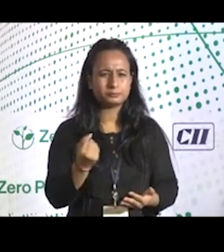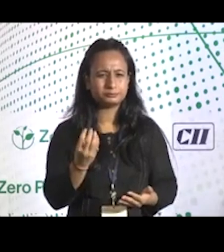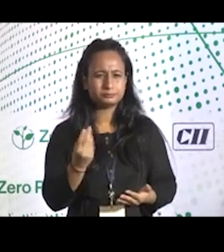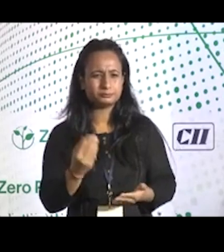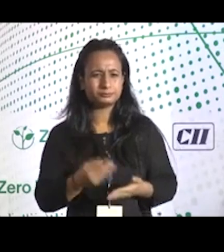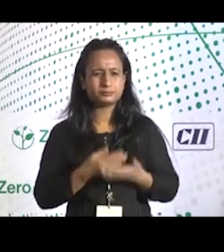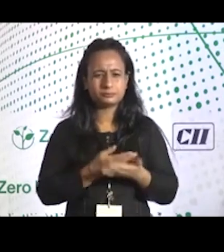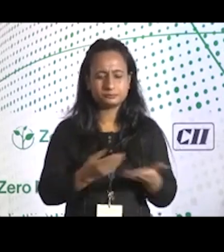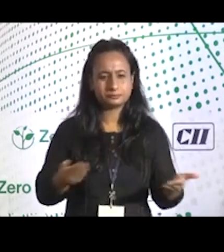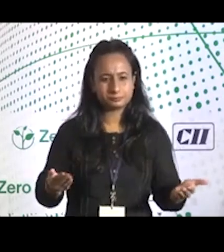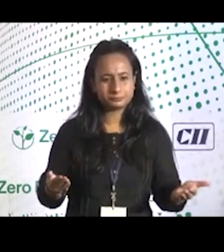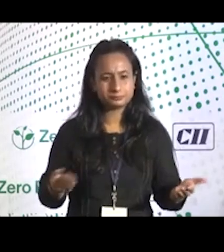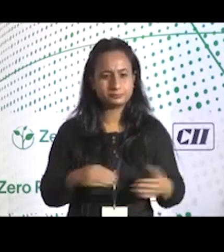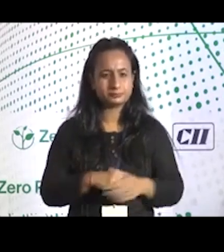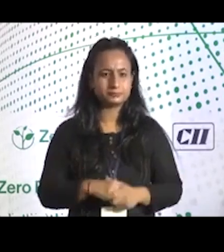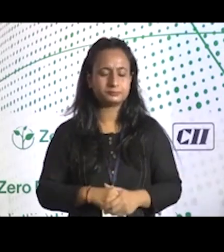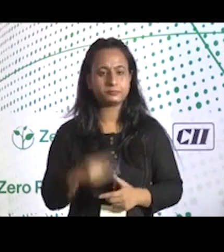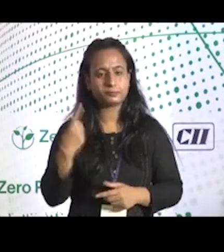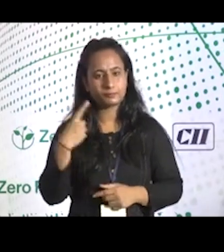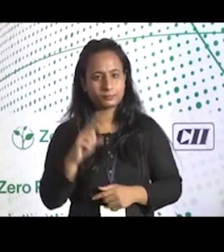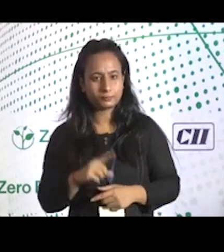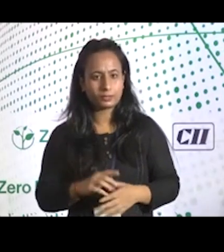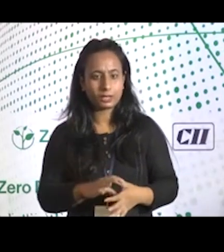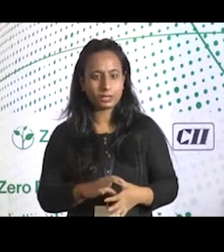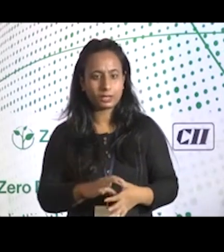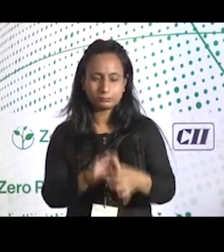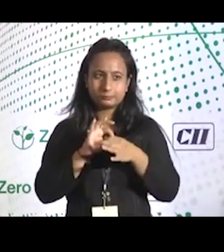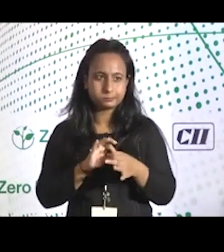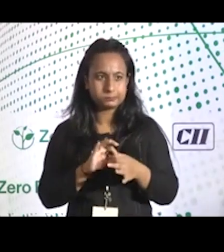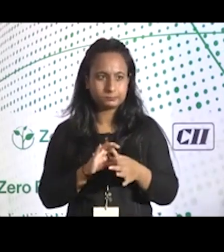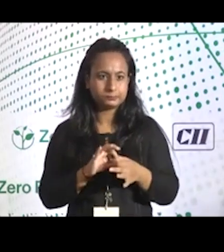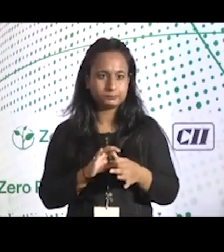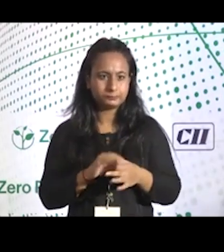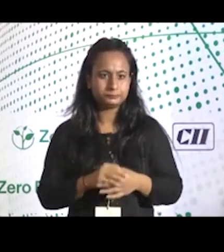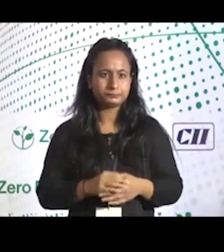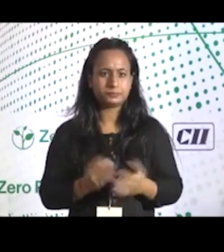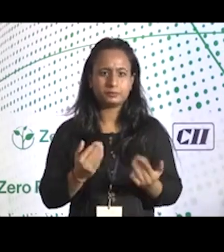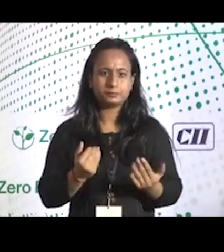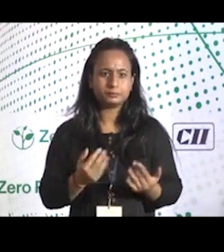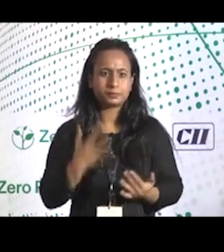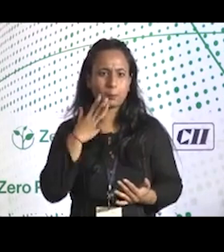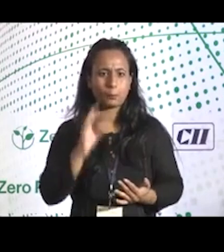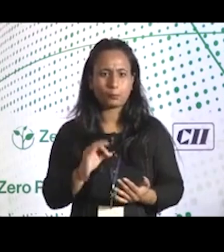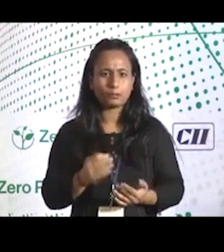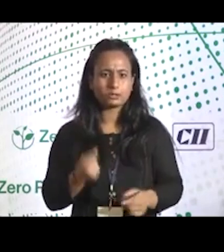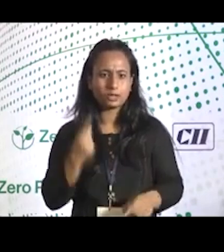But the right mix, the right blend has to be deployed at the right place. And I think what we need to do is to really segment